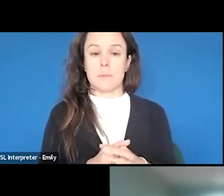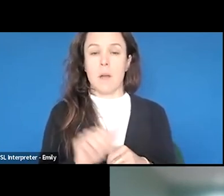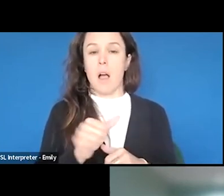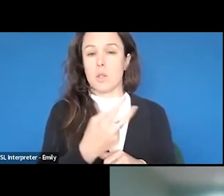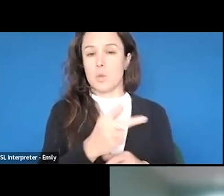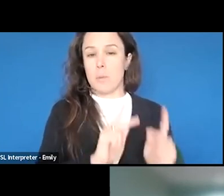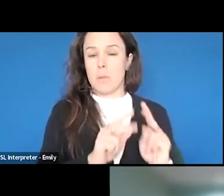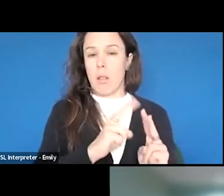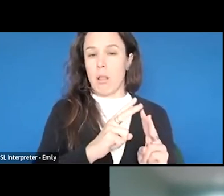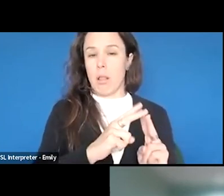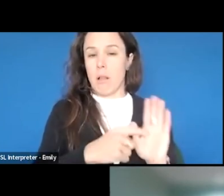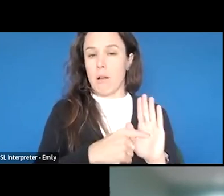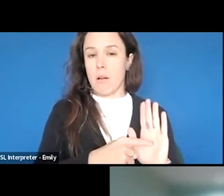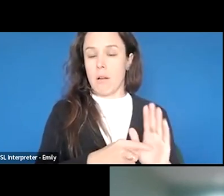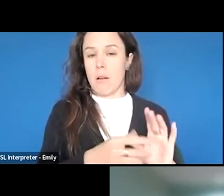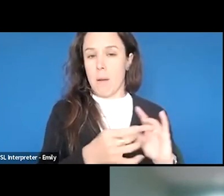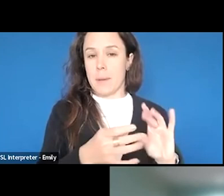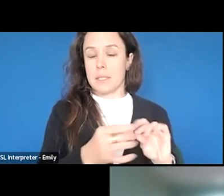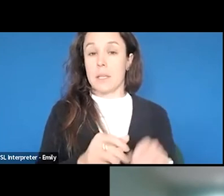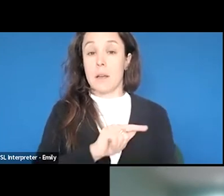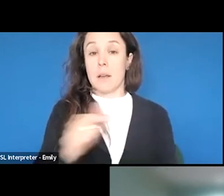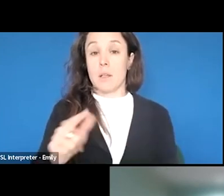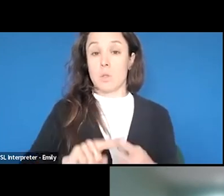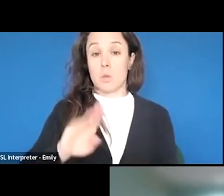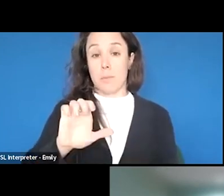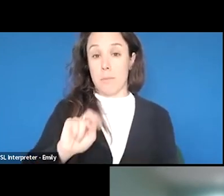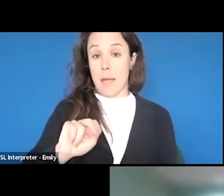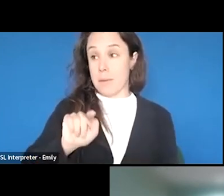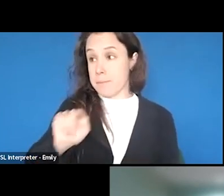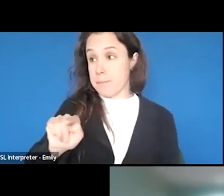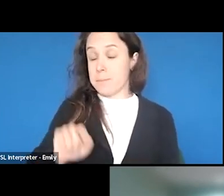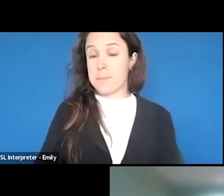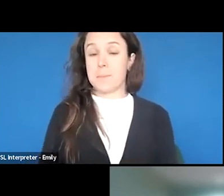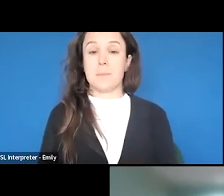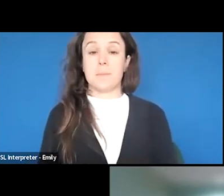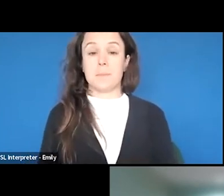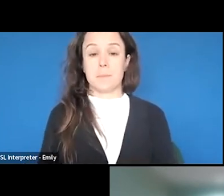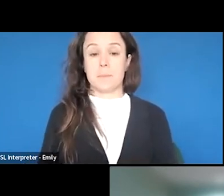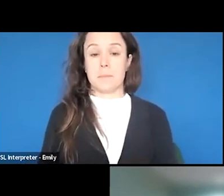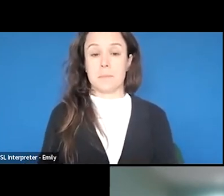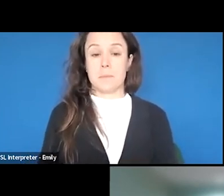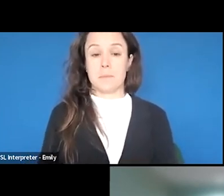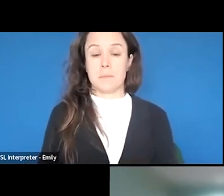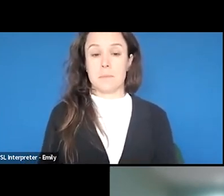So let me come back to you Ben and ask you whether there are things in your view